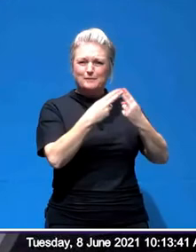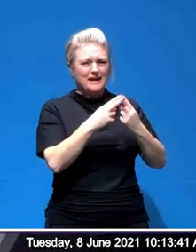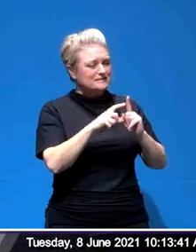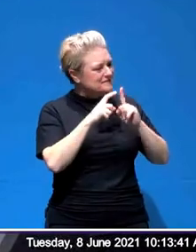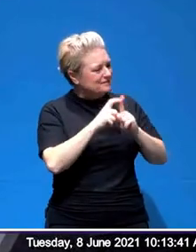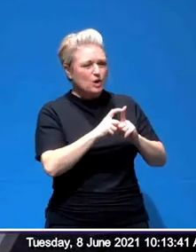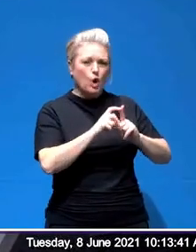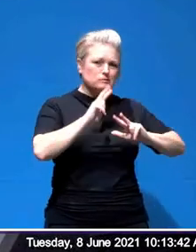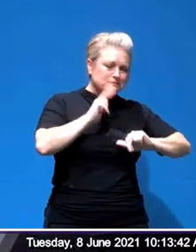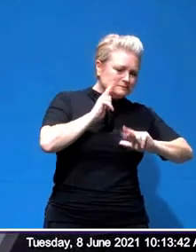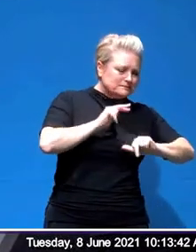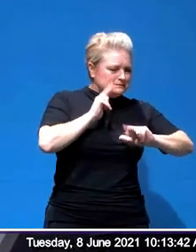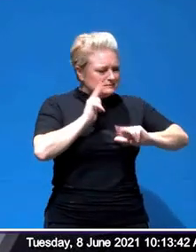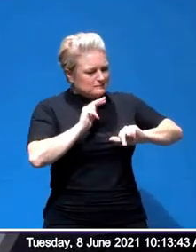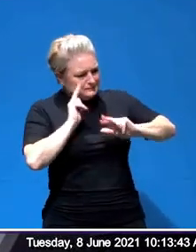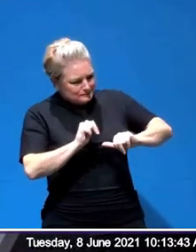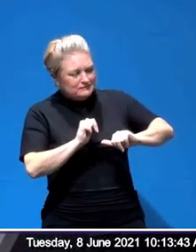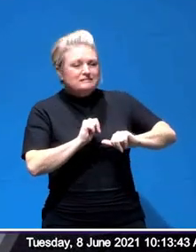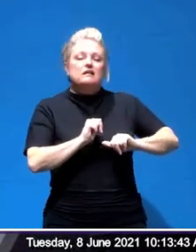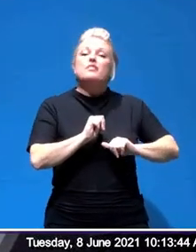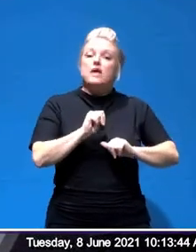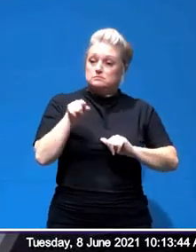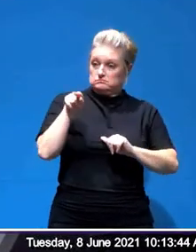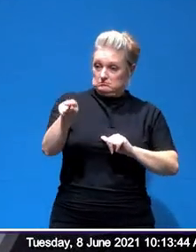were told by someone who was very experienced in the disability sector